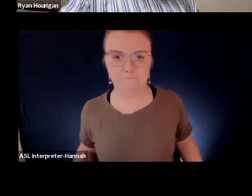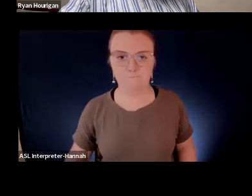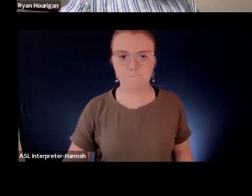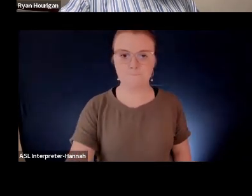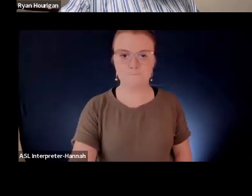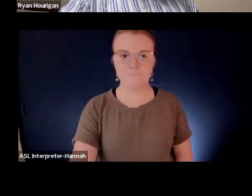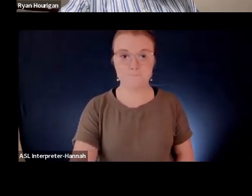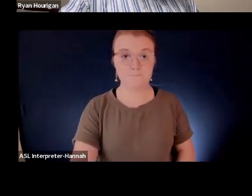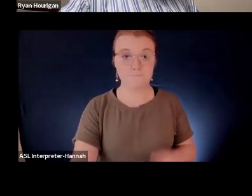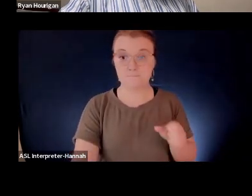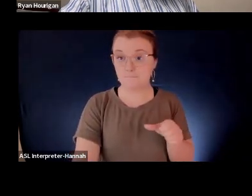Anyone else?